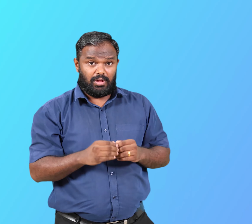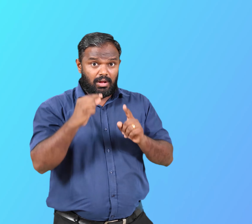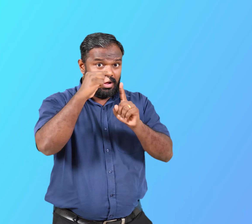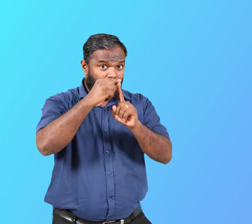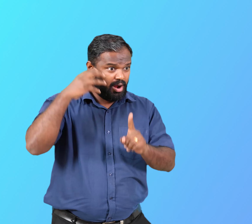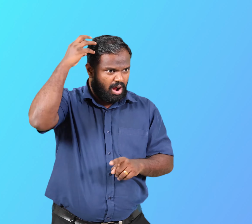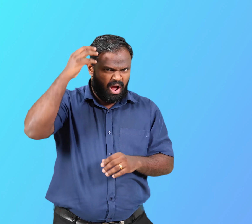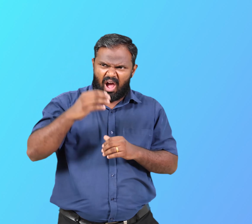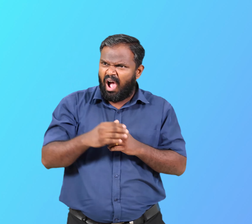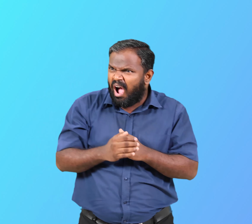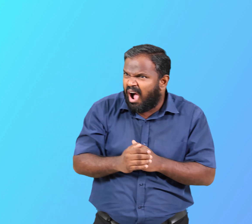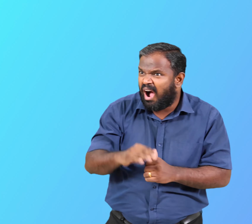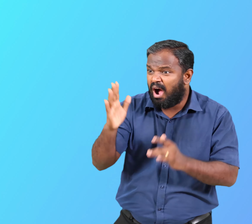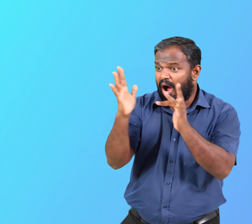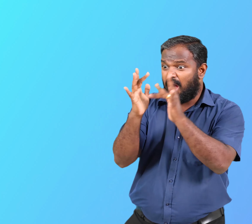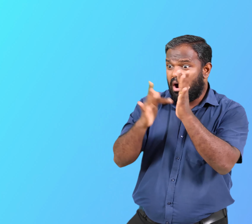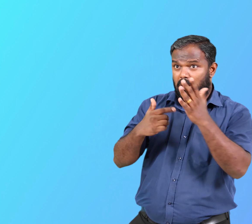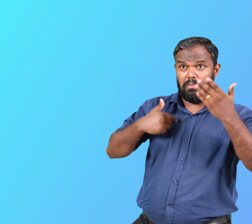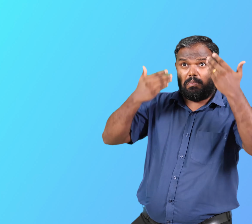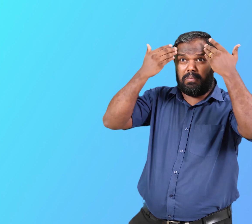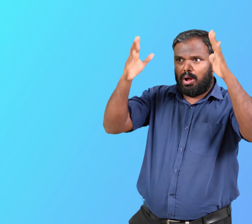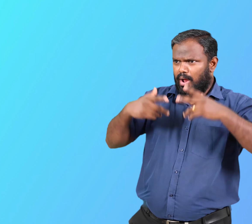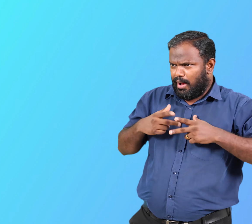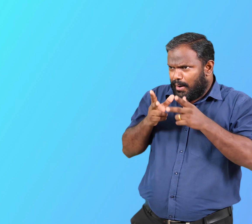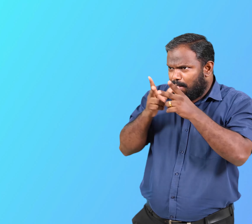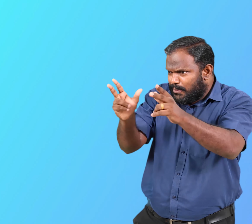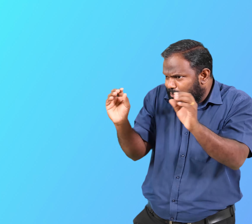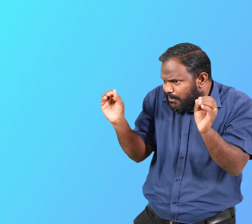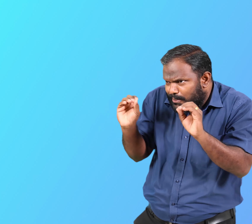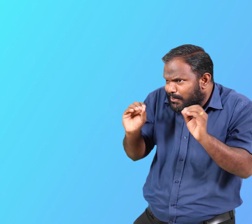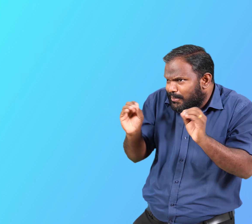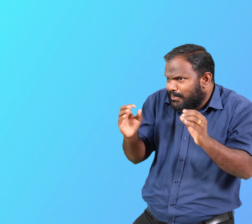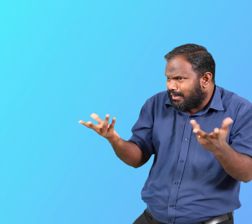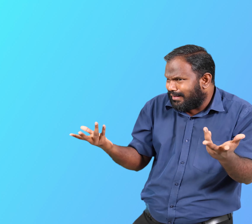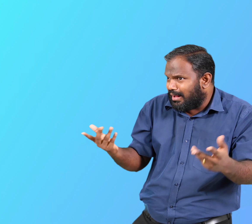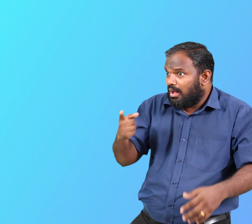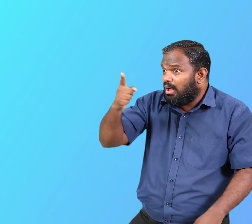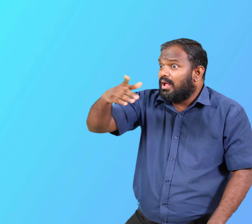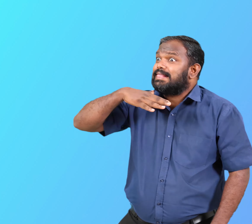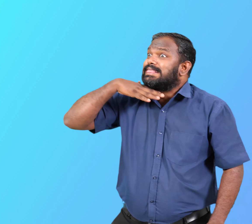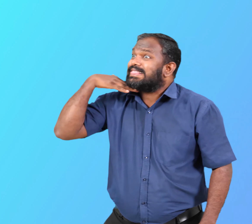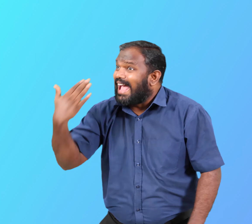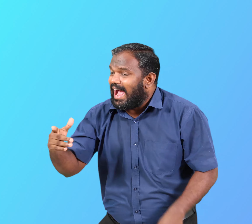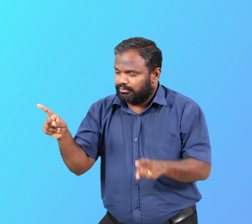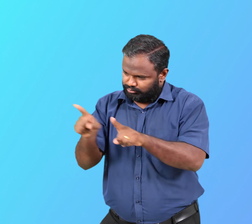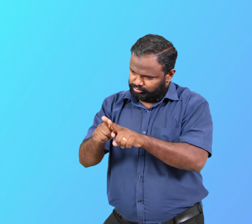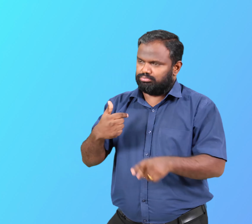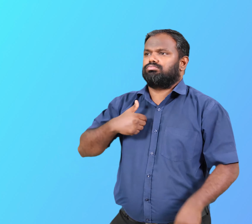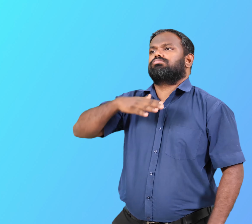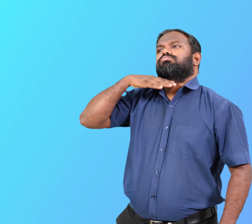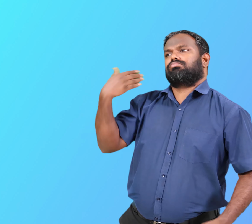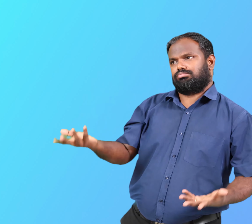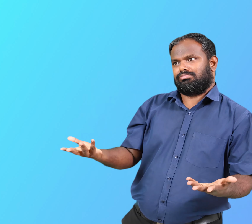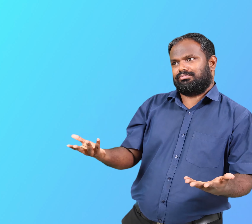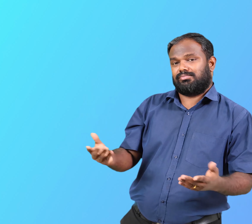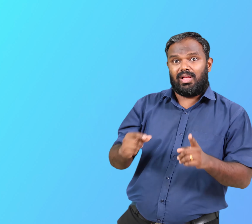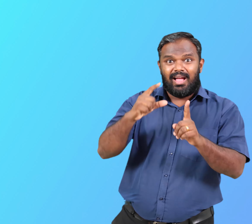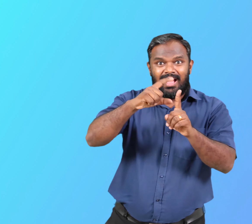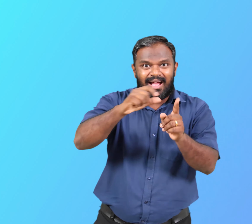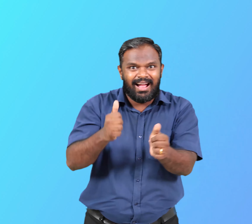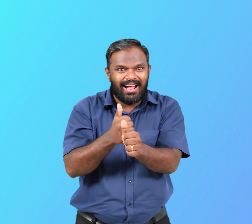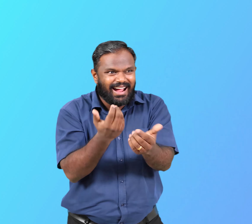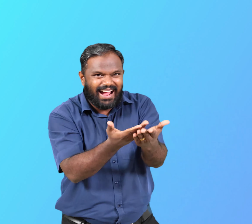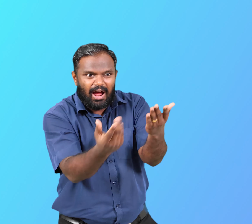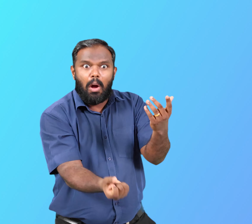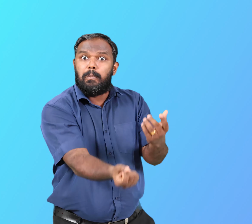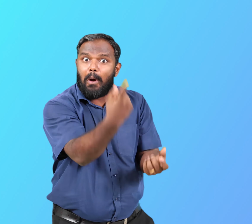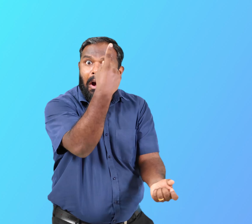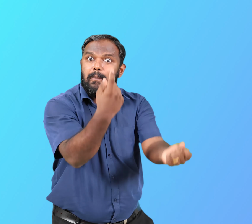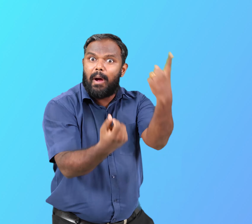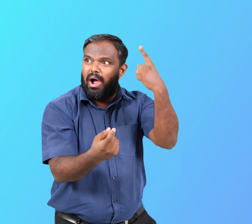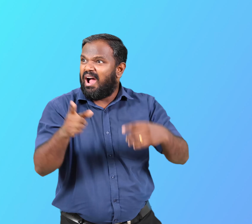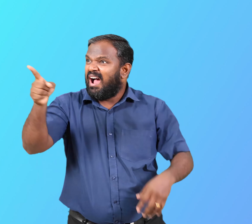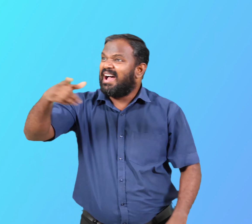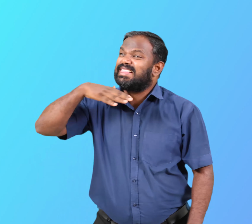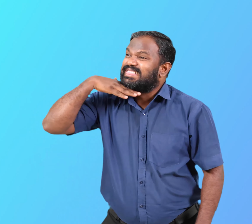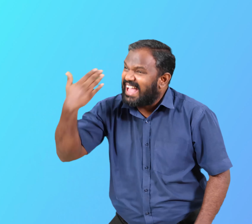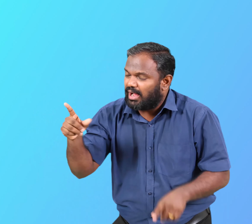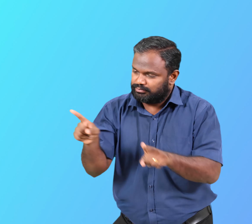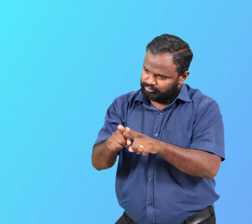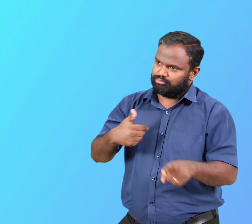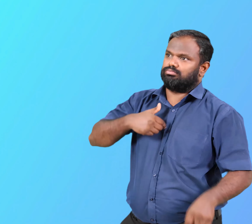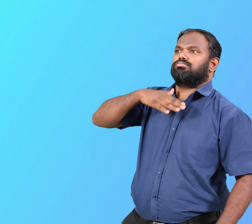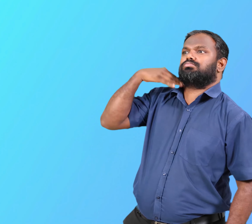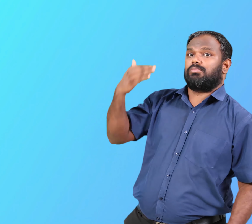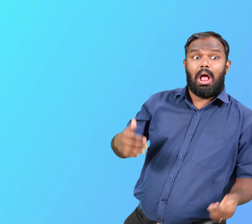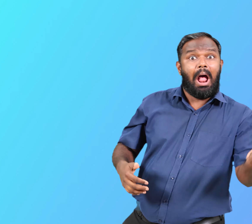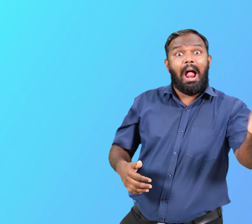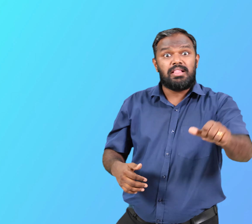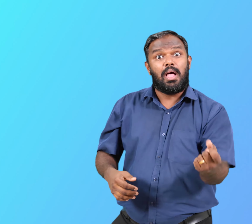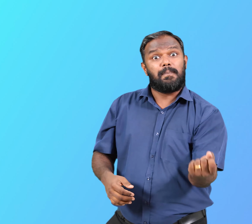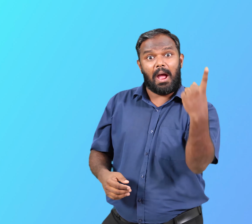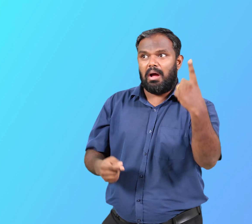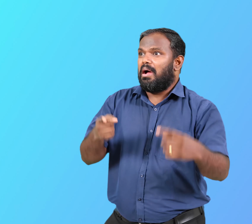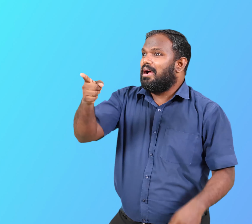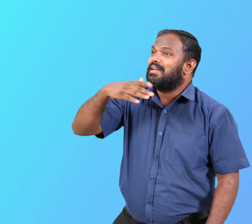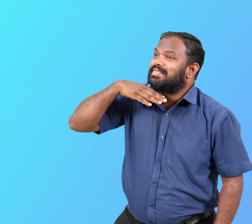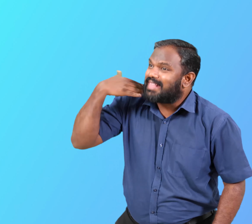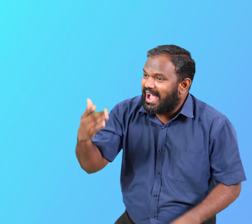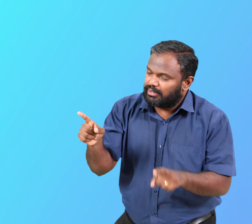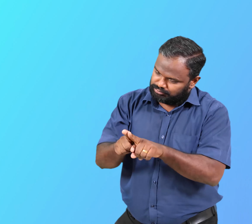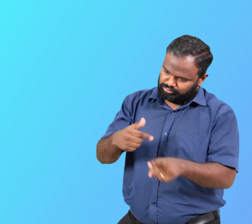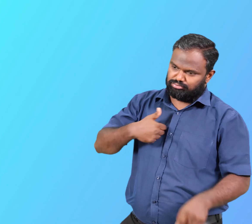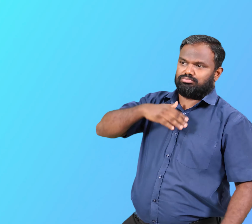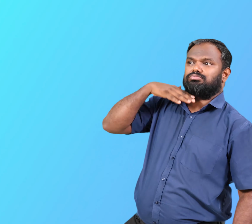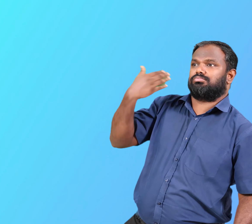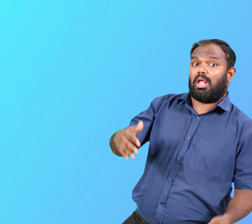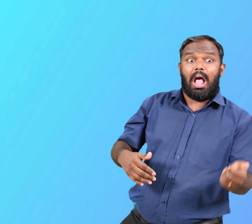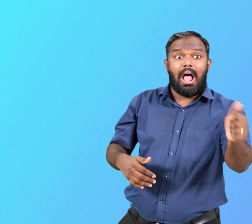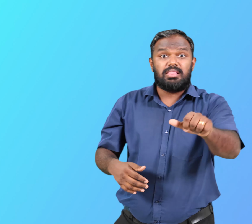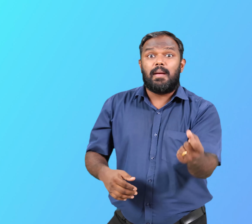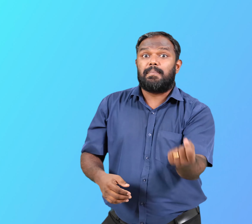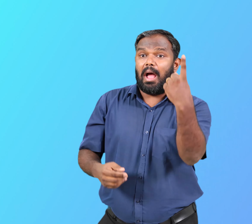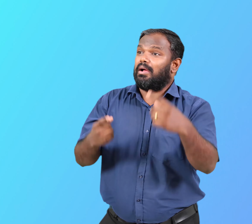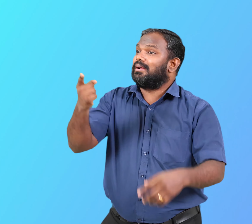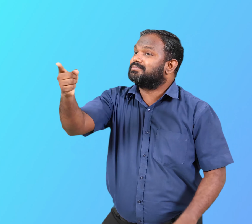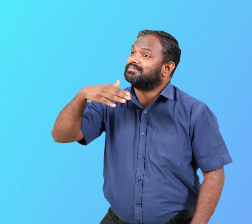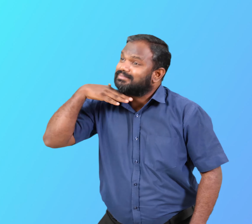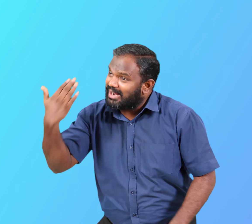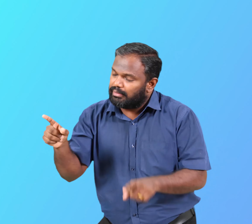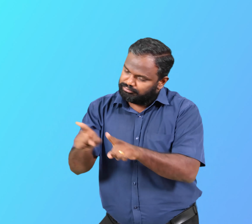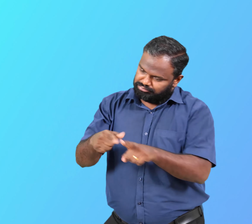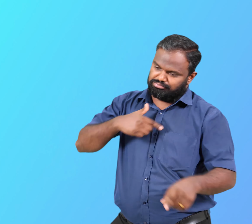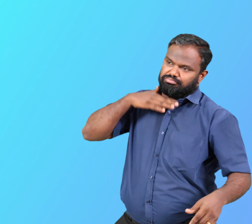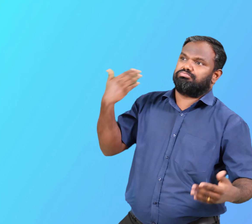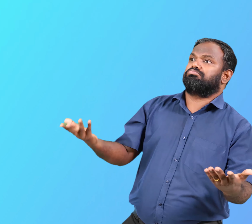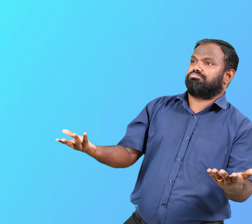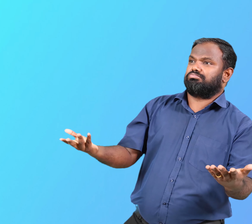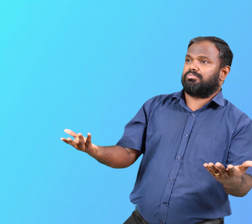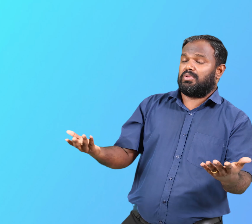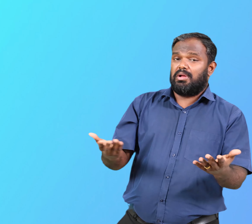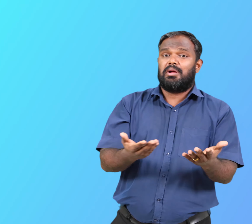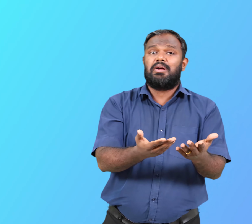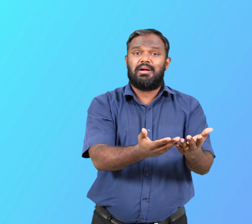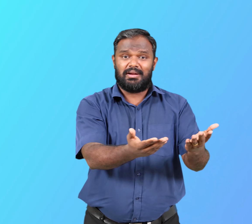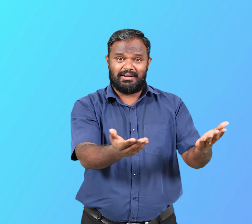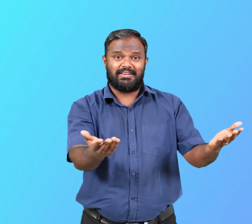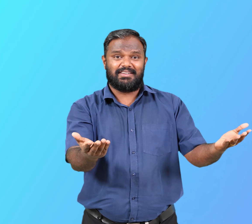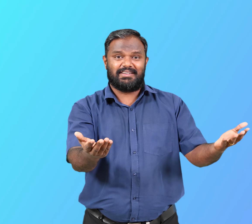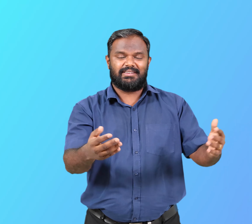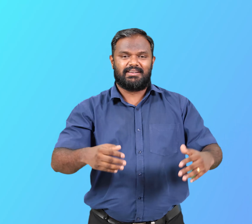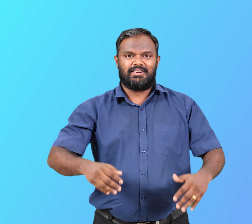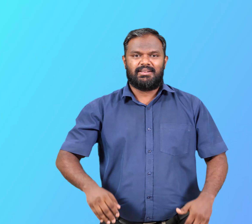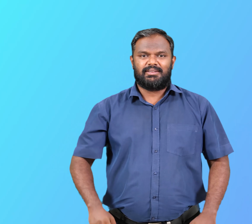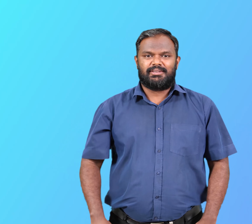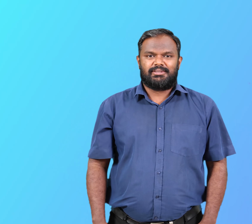But Peter answered, “I will never say I don’t know you! I will even die with you!” And all the other followers said the same thing.